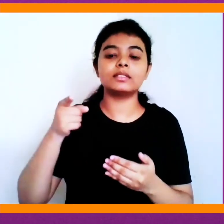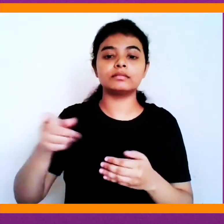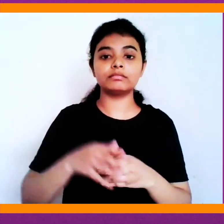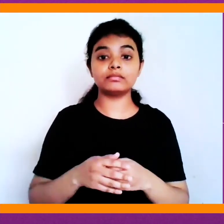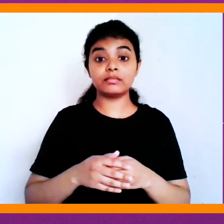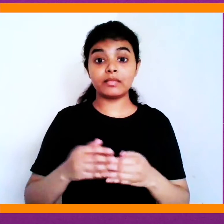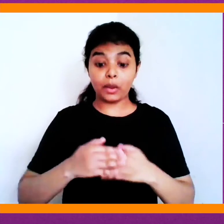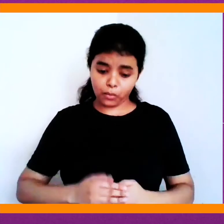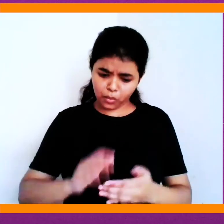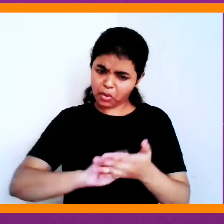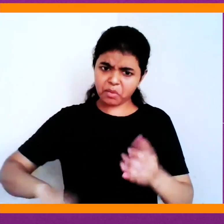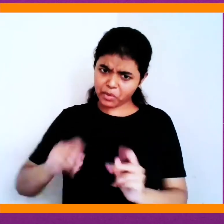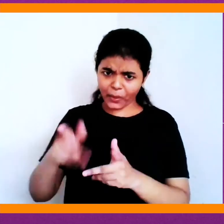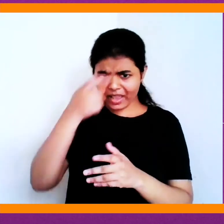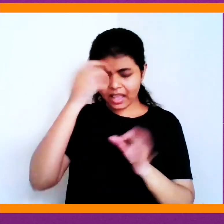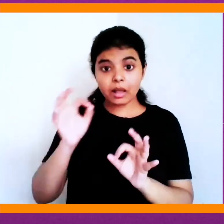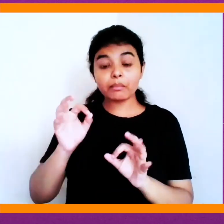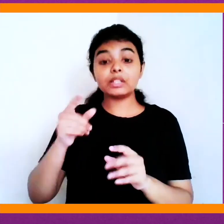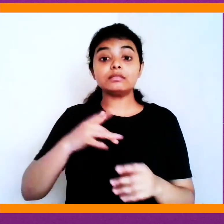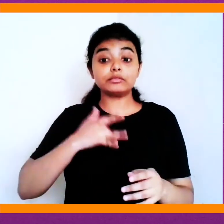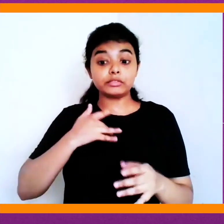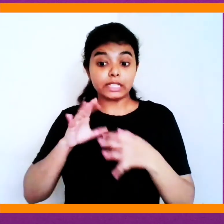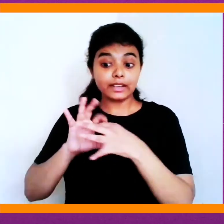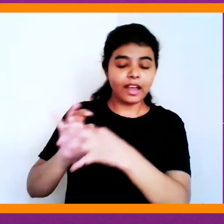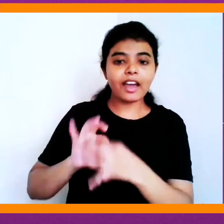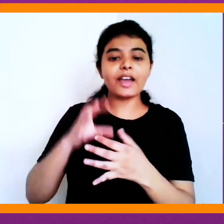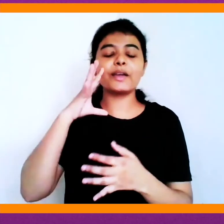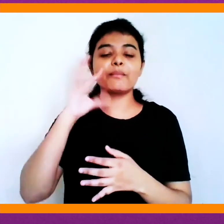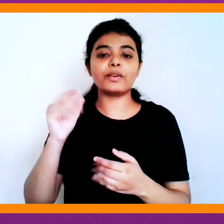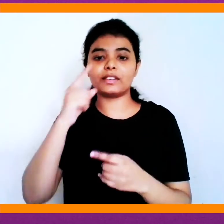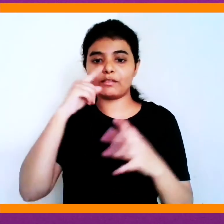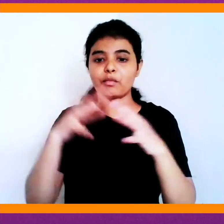and it's very very important that the partner is extremely supportive and caring understanding that